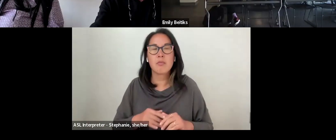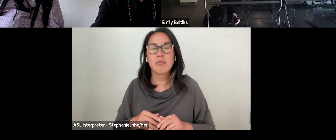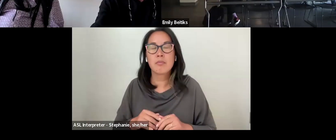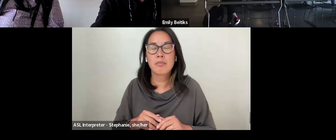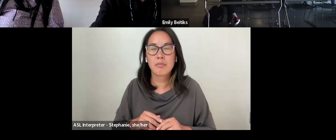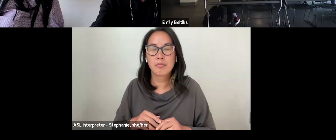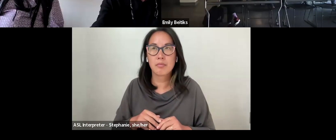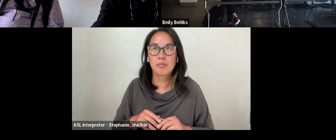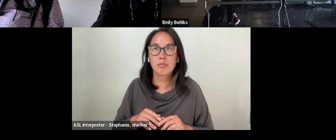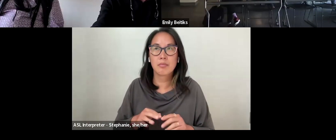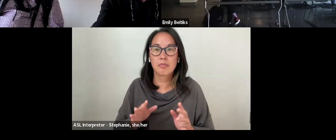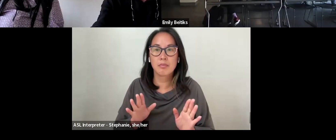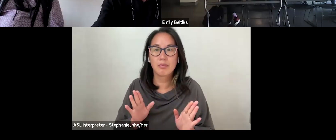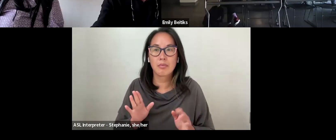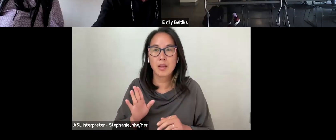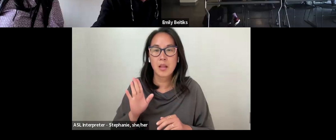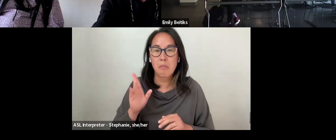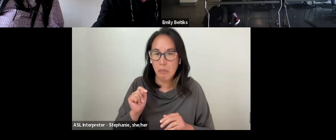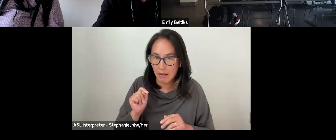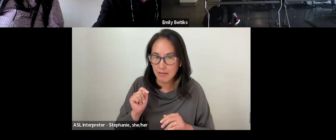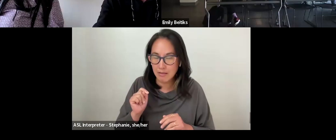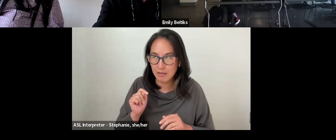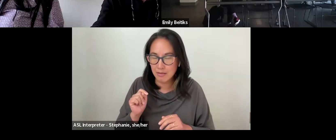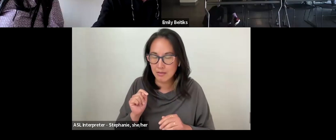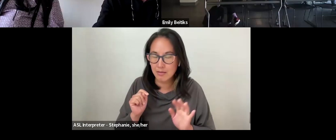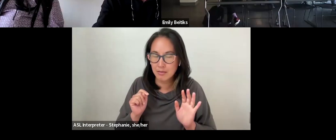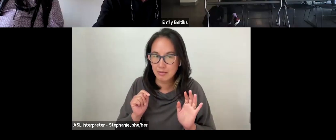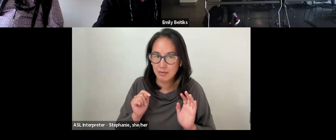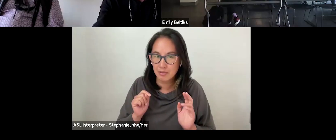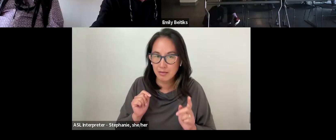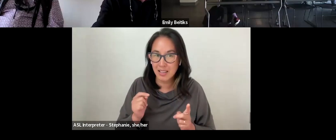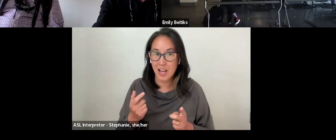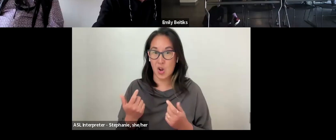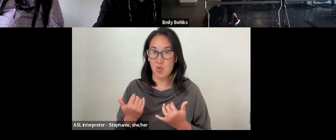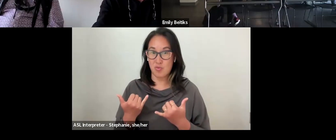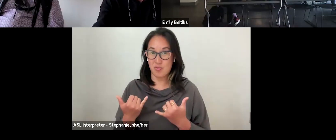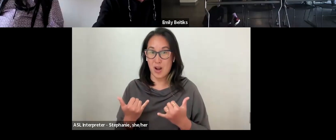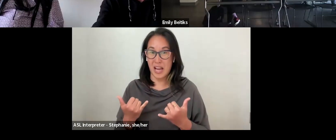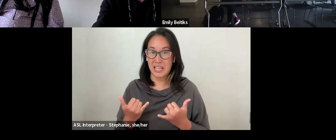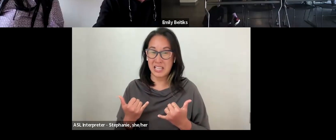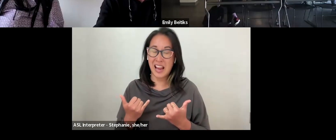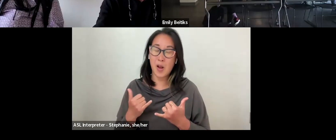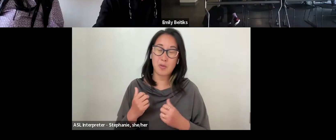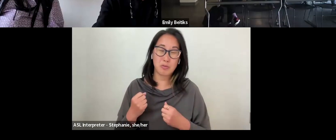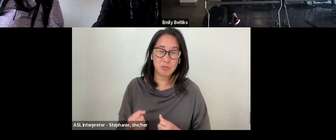it doesn't have to be as extreme and, sort of, totalizing as it actually is.